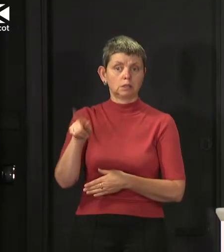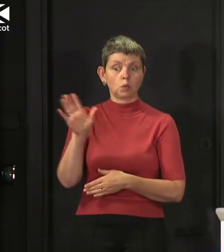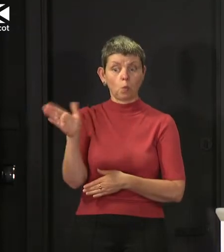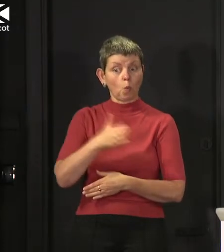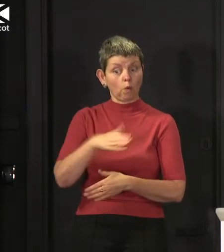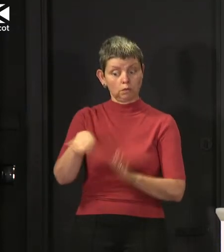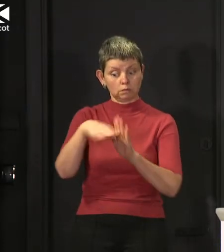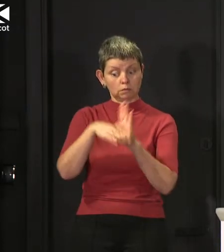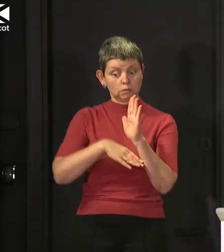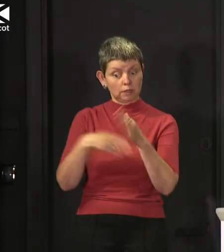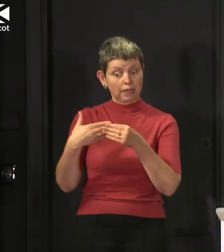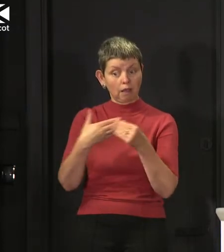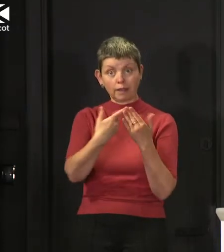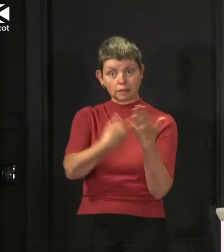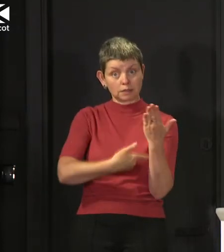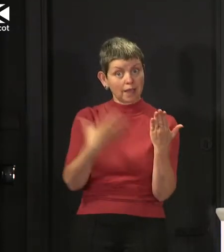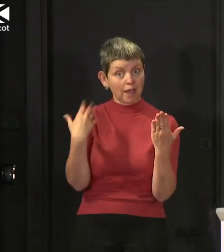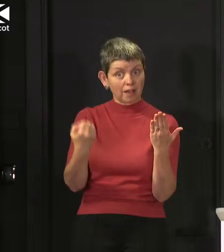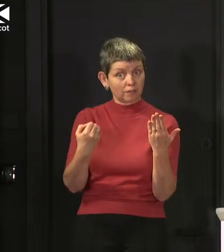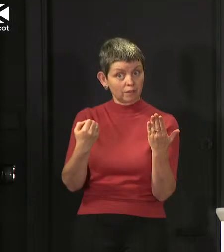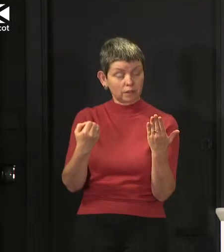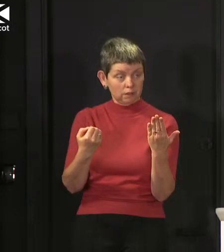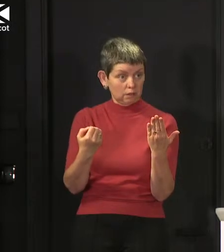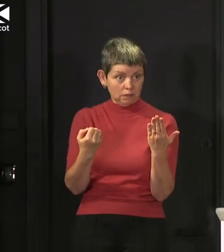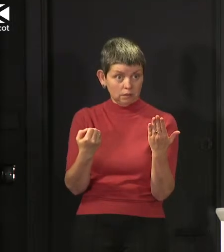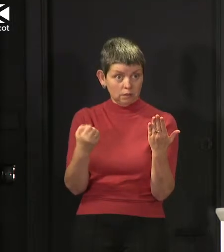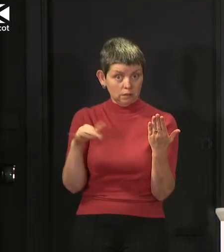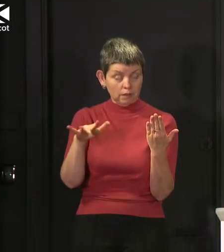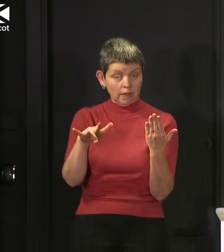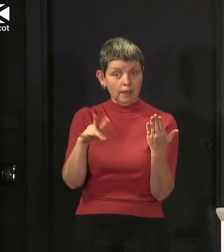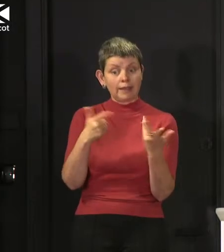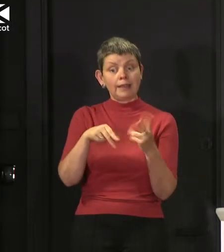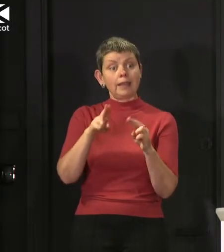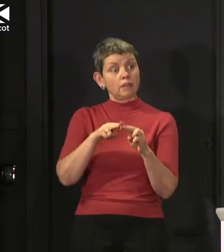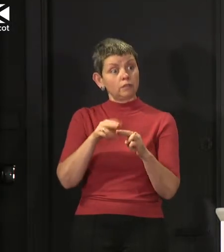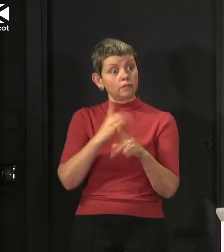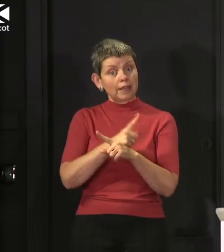set out in guidance, and if you are in a beer garden next week, and I have no idea whether